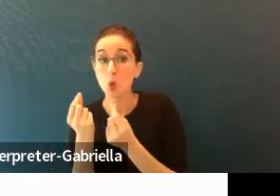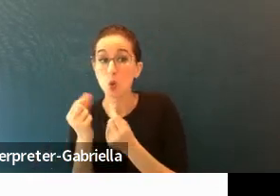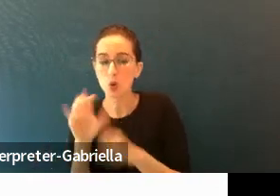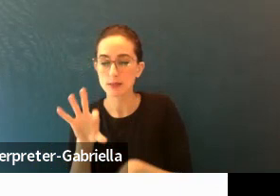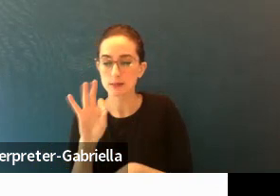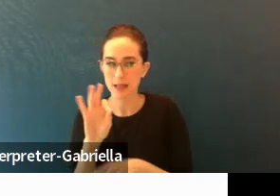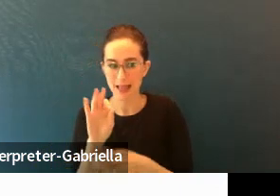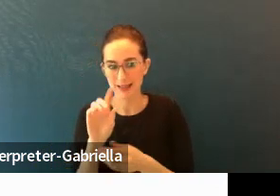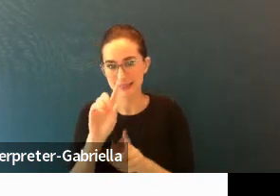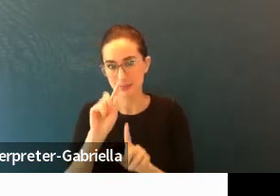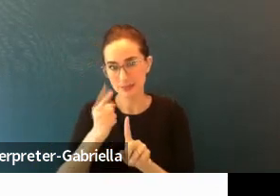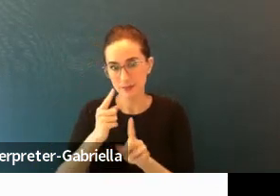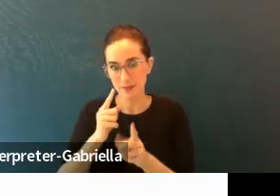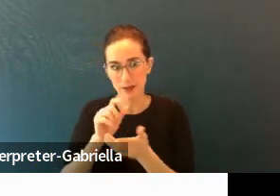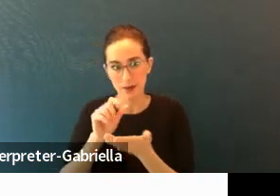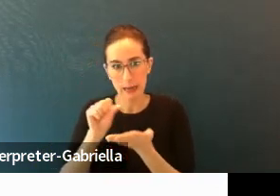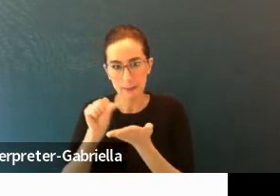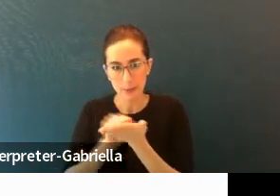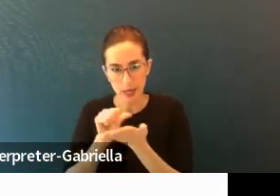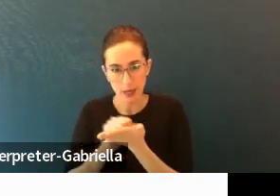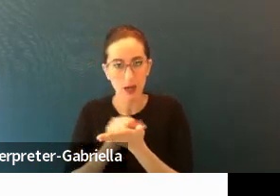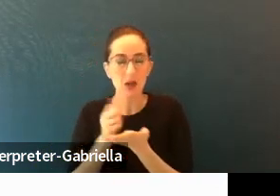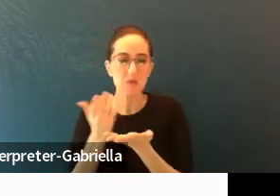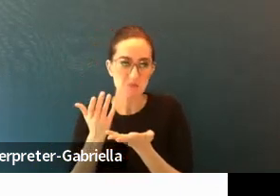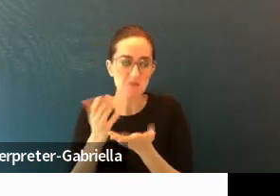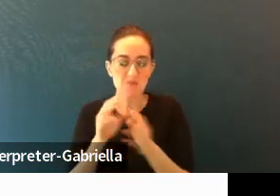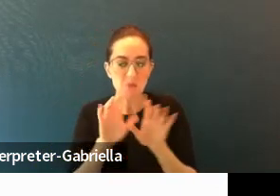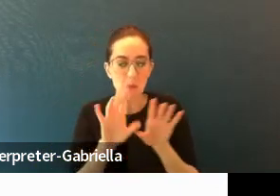will probably be easier to think about things on